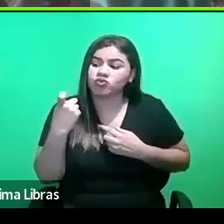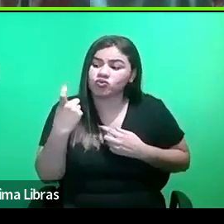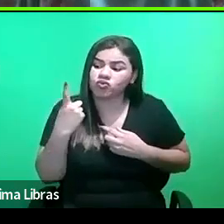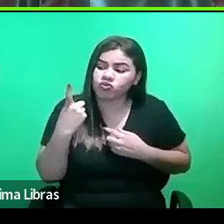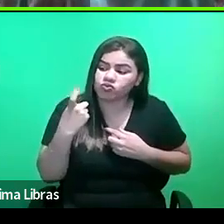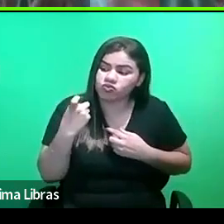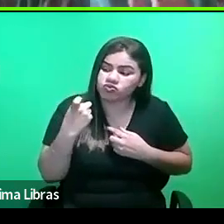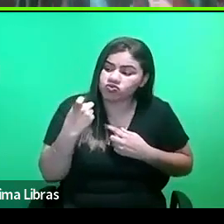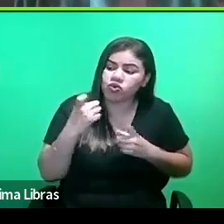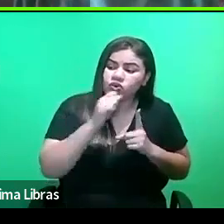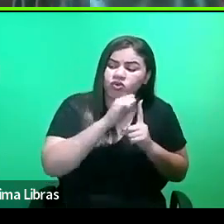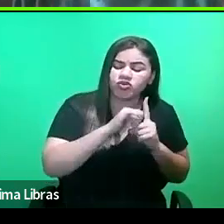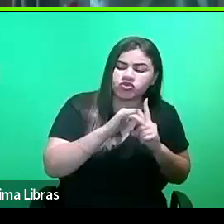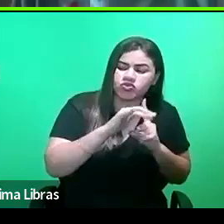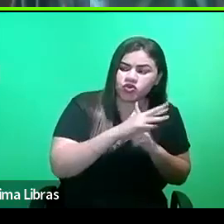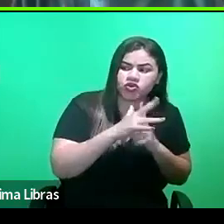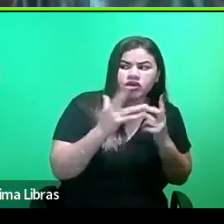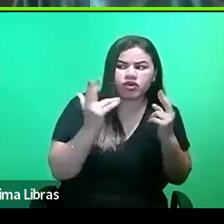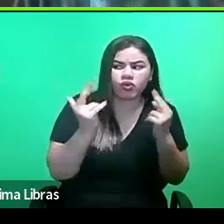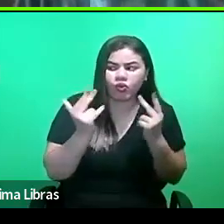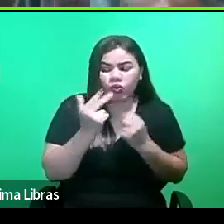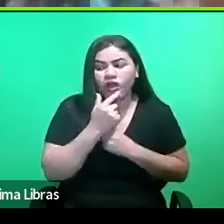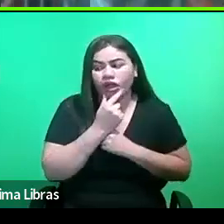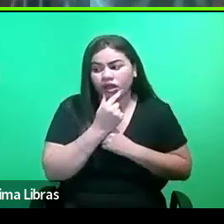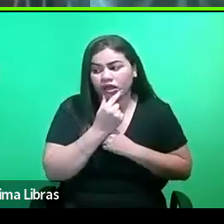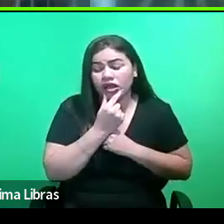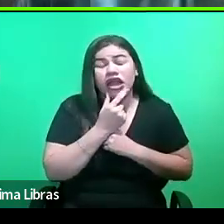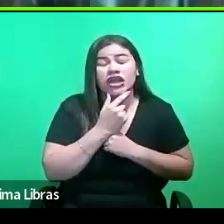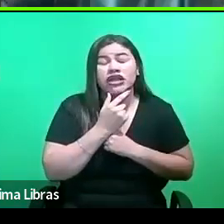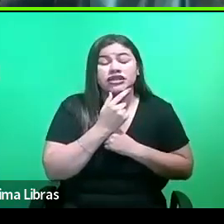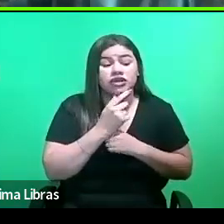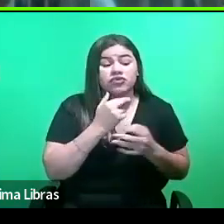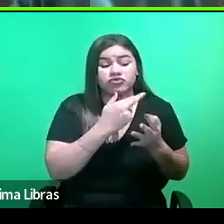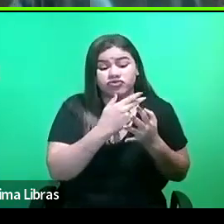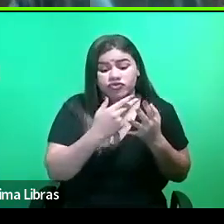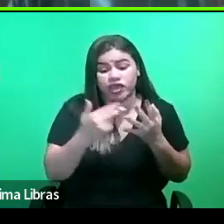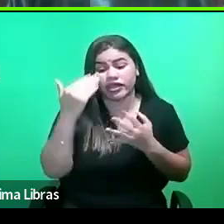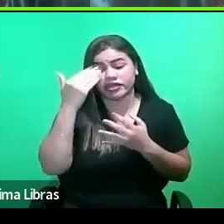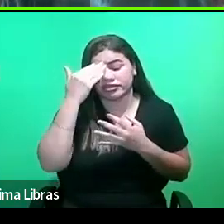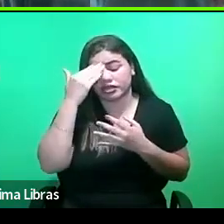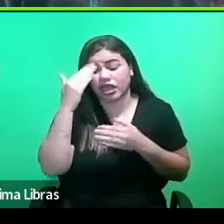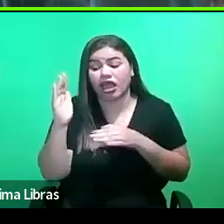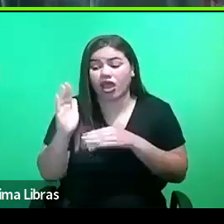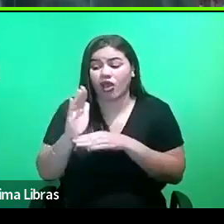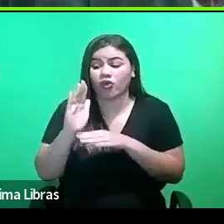Thank you to be things. You used to change into